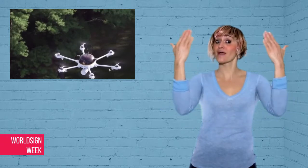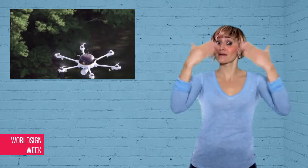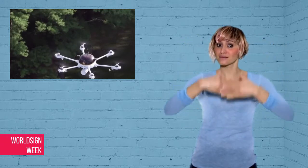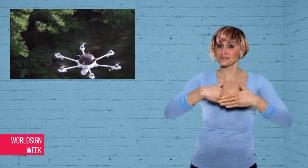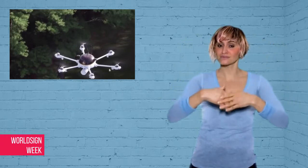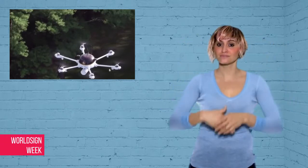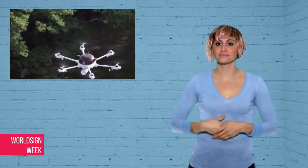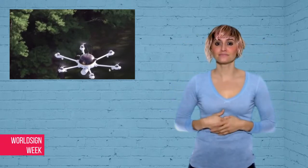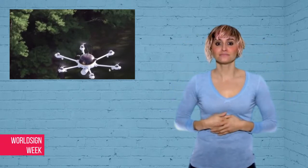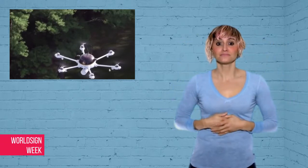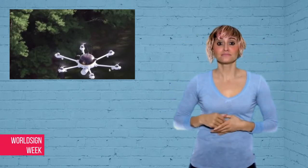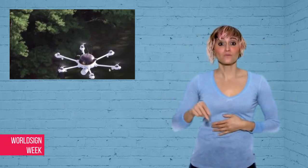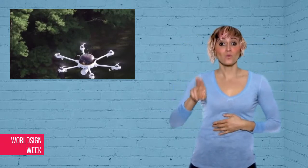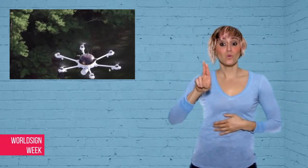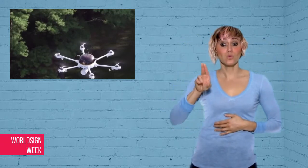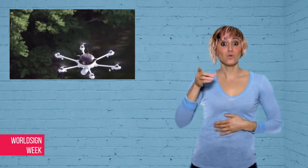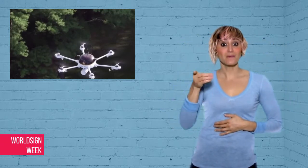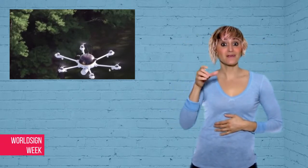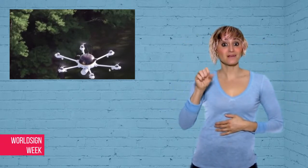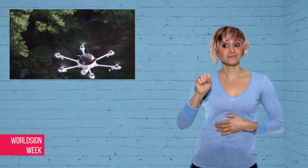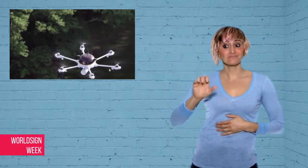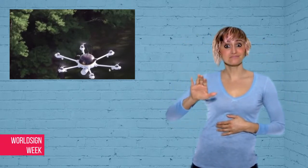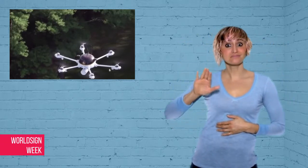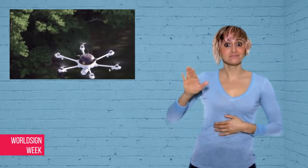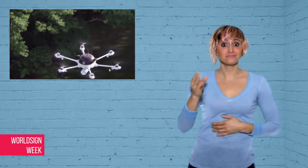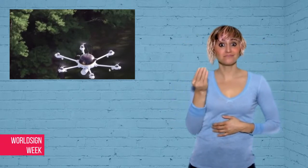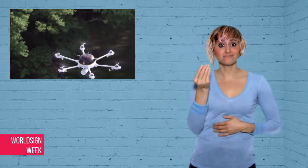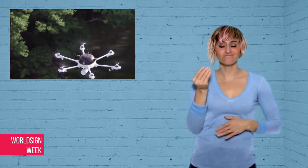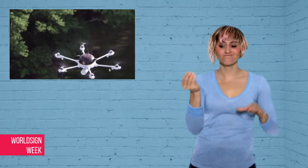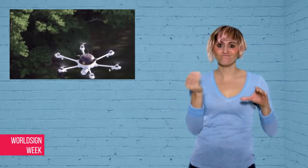packages a day!